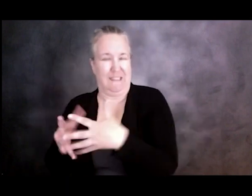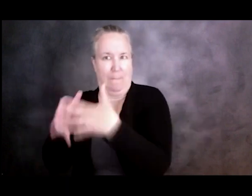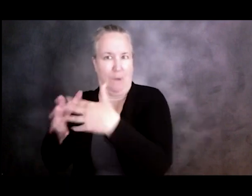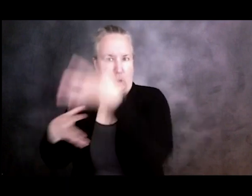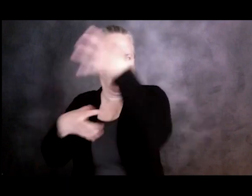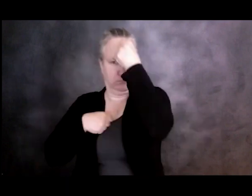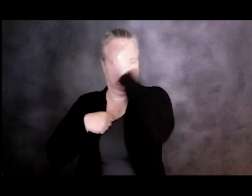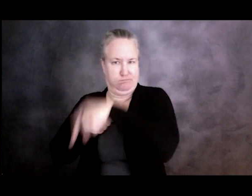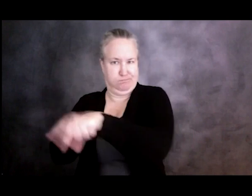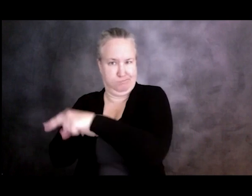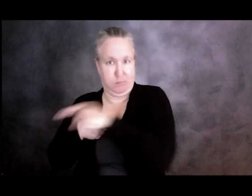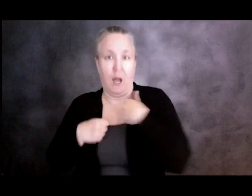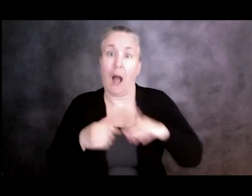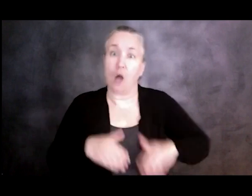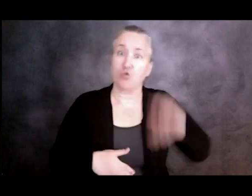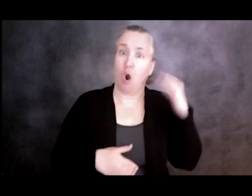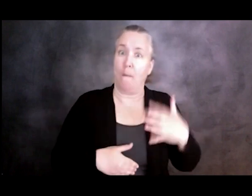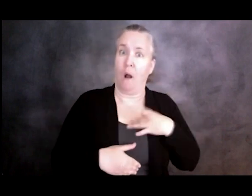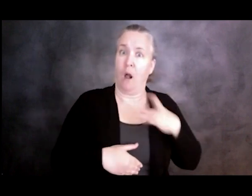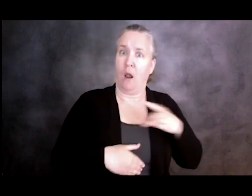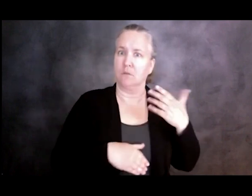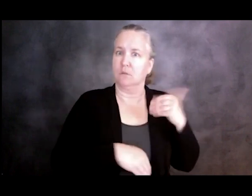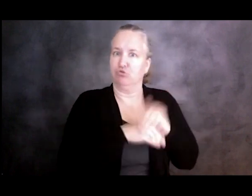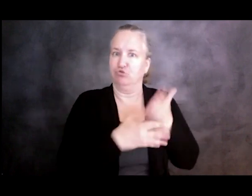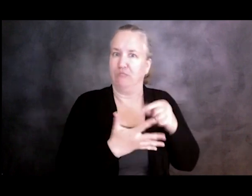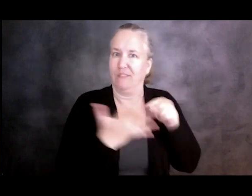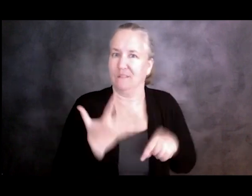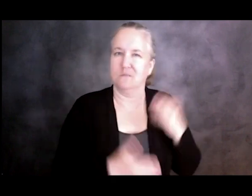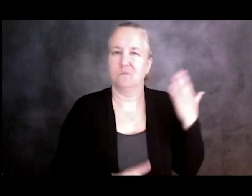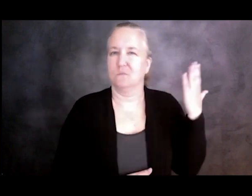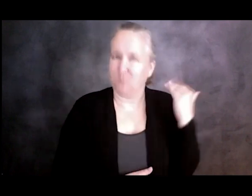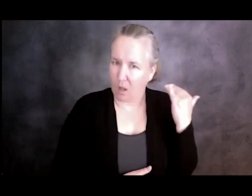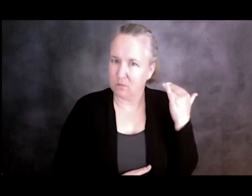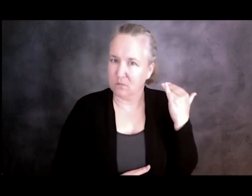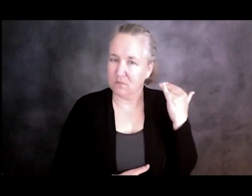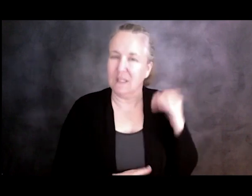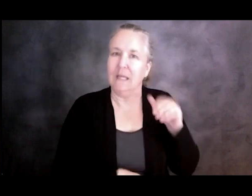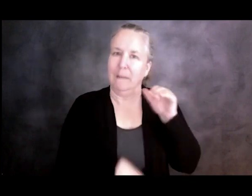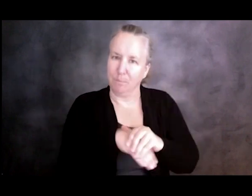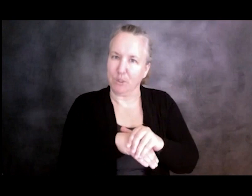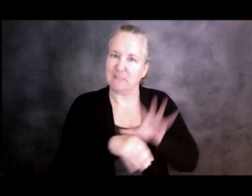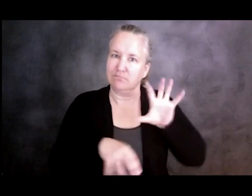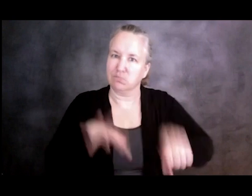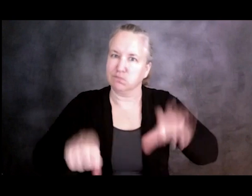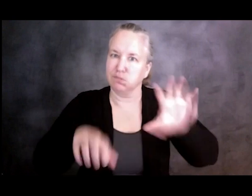I grew up as an Anglophile, for example, because we've all been mentally colonized by British imperialism and then French imperialism